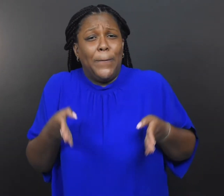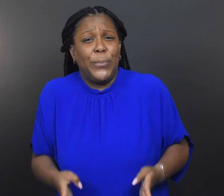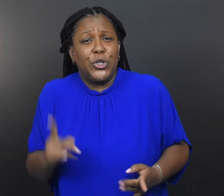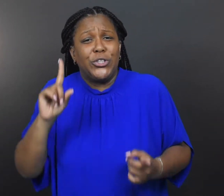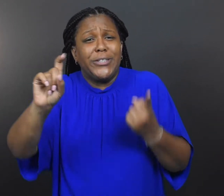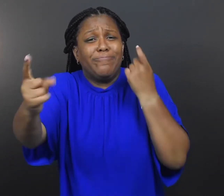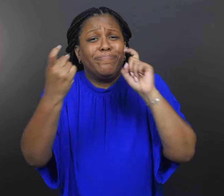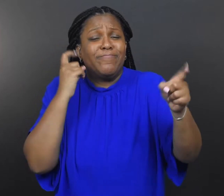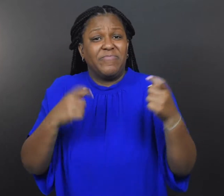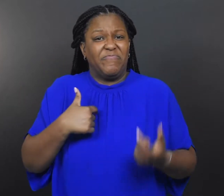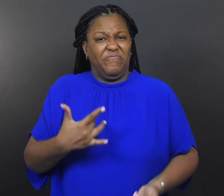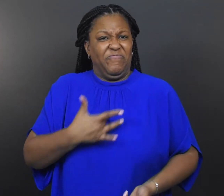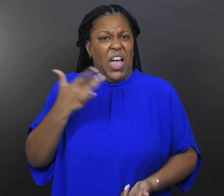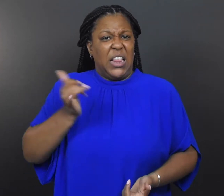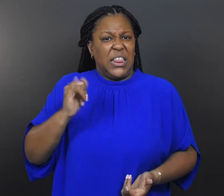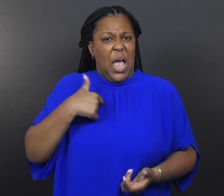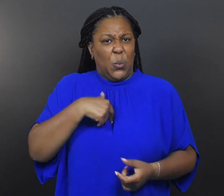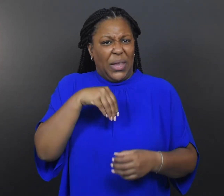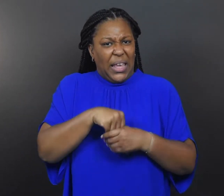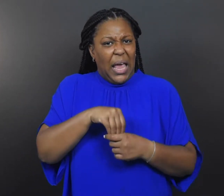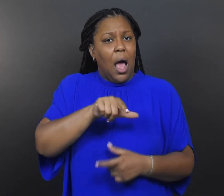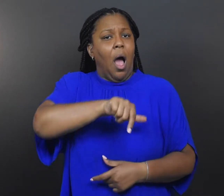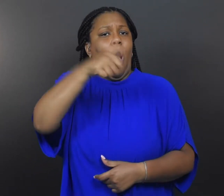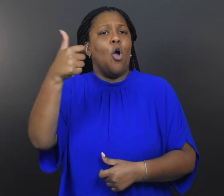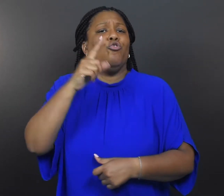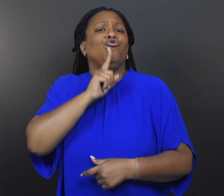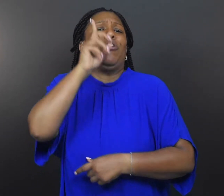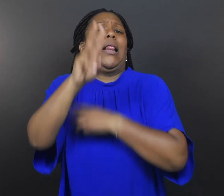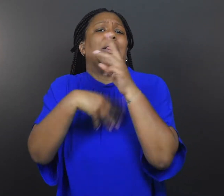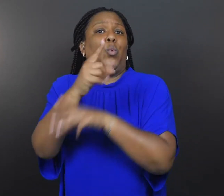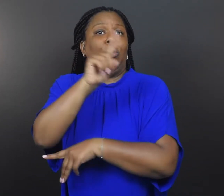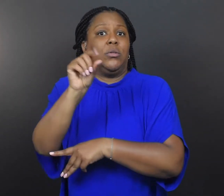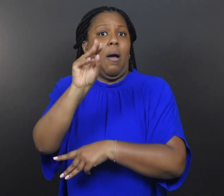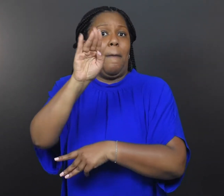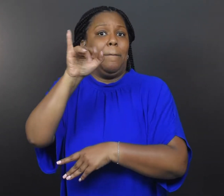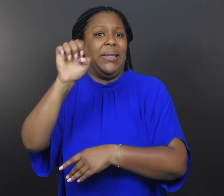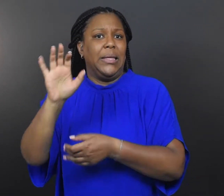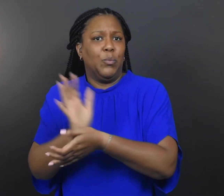We felt like we were in an alternate reality zombie movie where we were the last humans